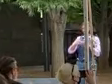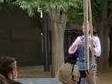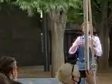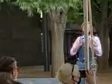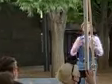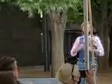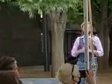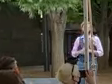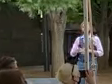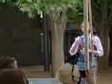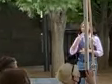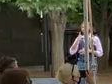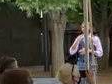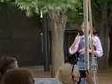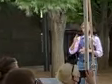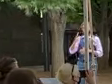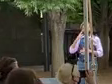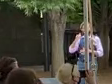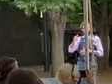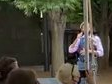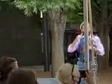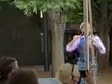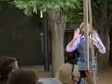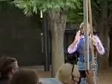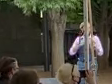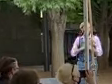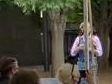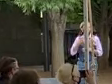Thank you for refusing to give up, for refusing to settle,